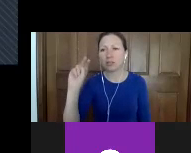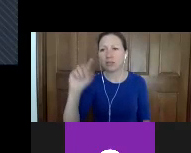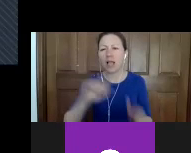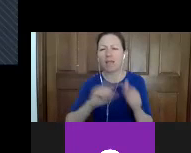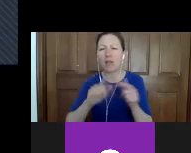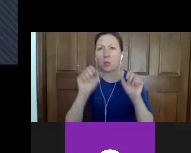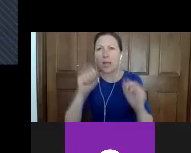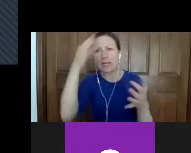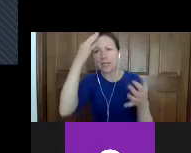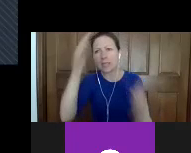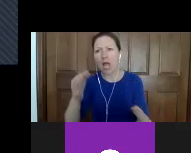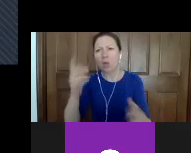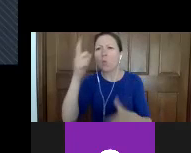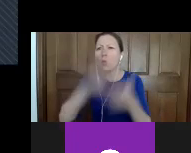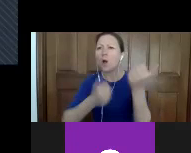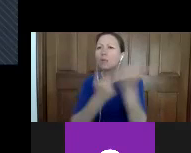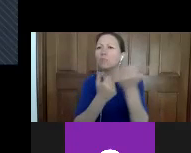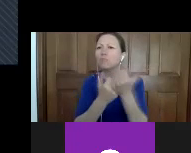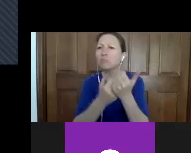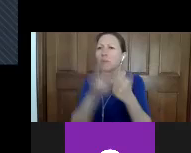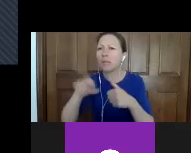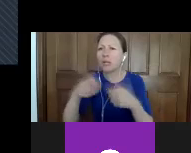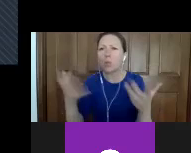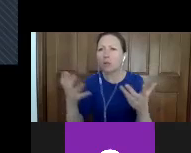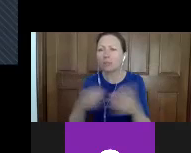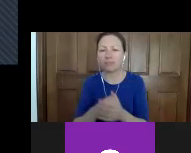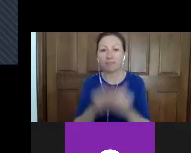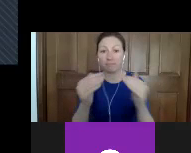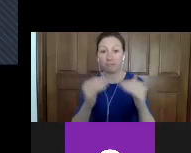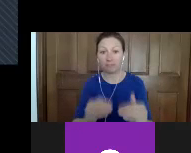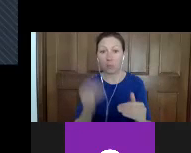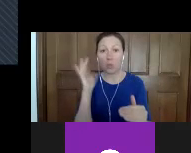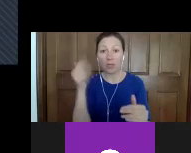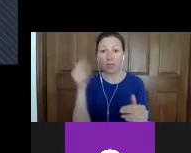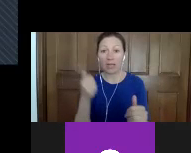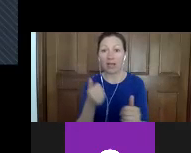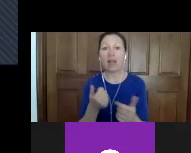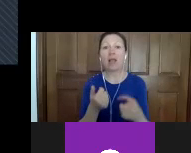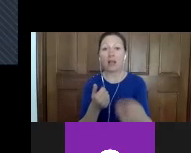So will you need assistive technology? Will you need an adjustable work schedule, alternative